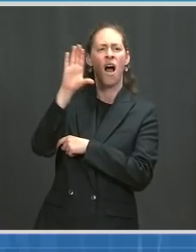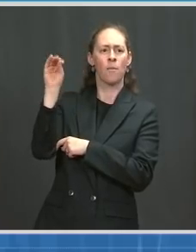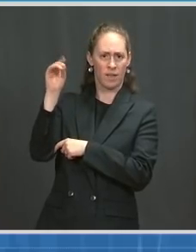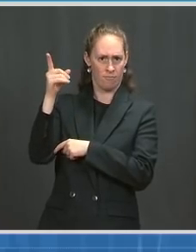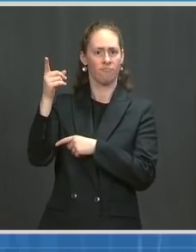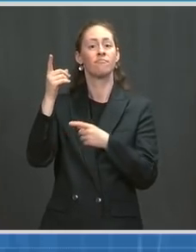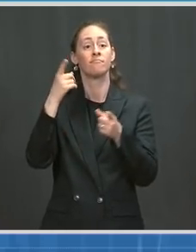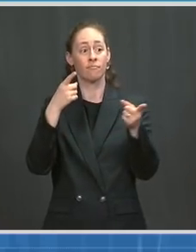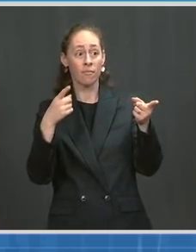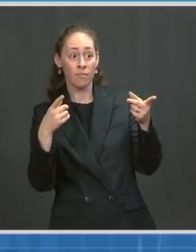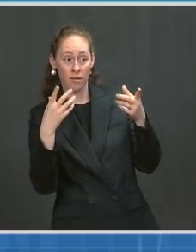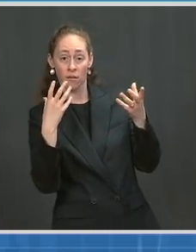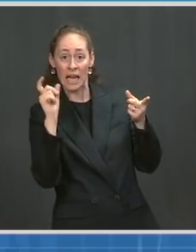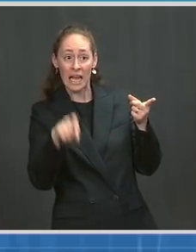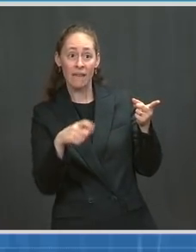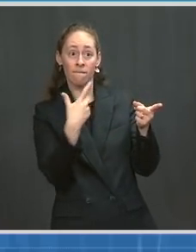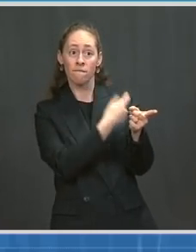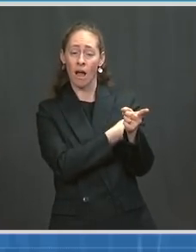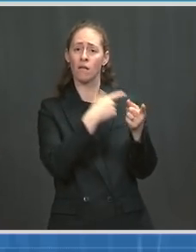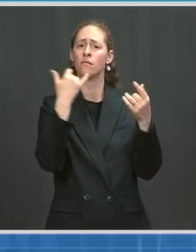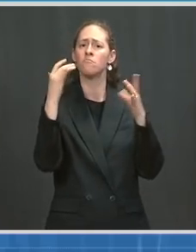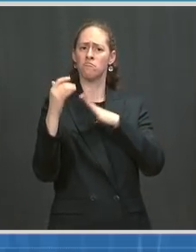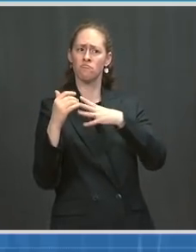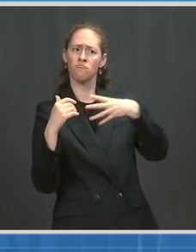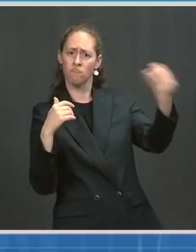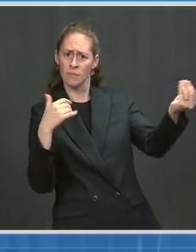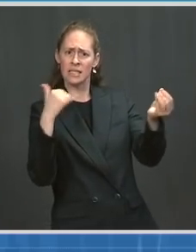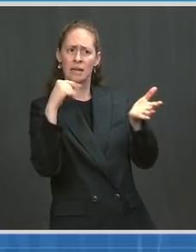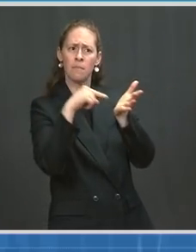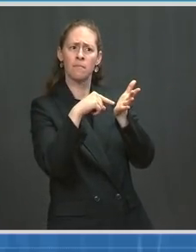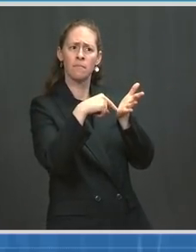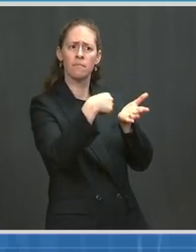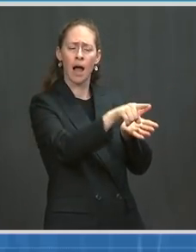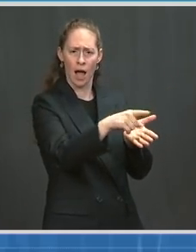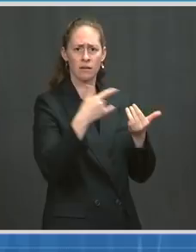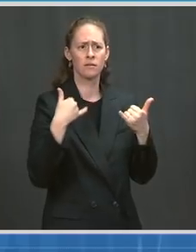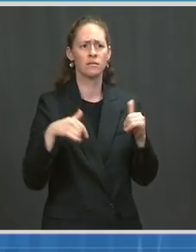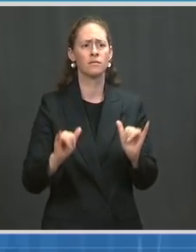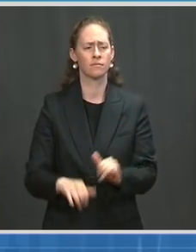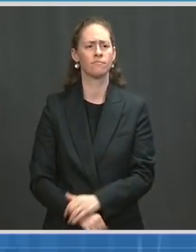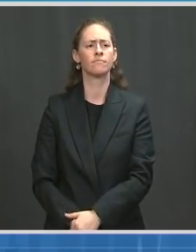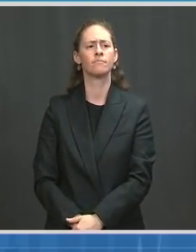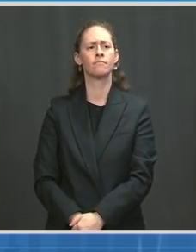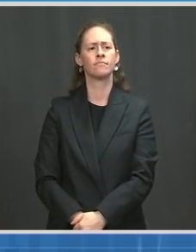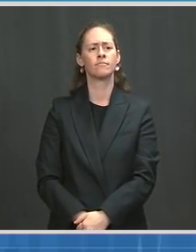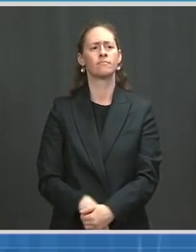on site to visitors, volunteers, and employees. Young Invincibles -- a young adult advocacy group